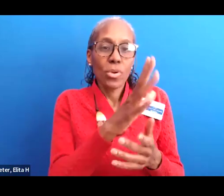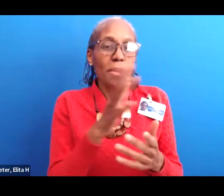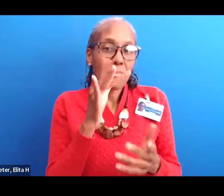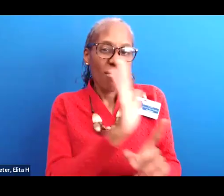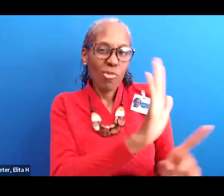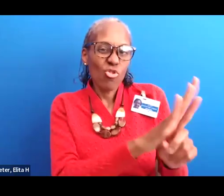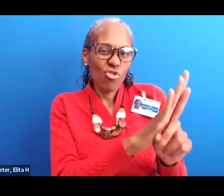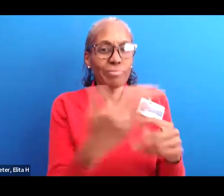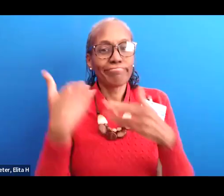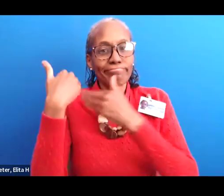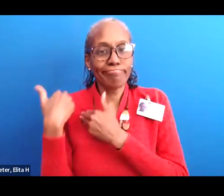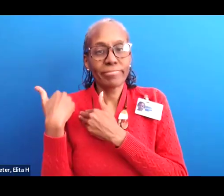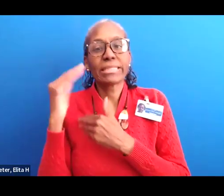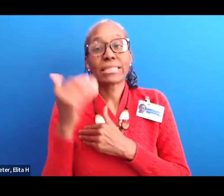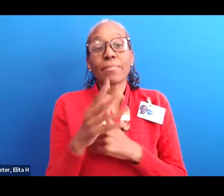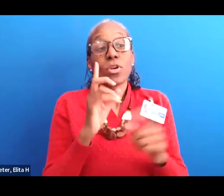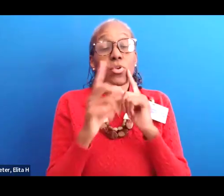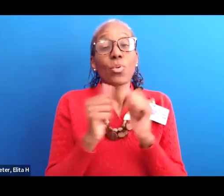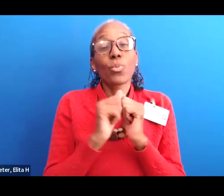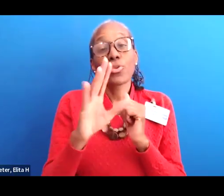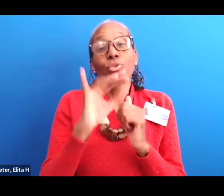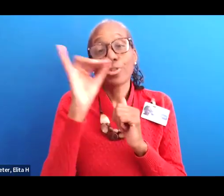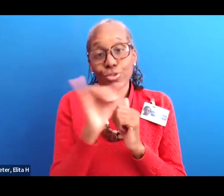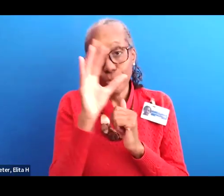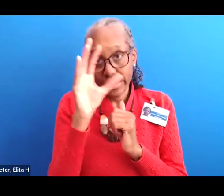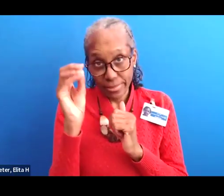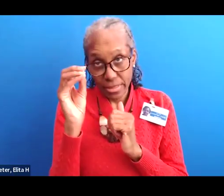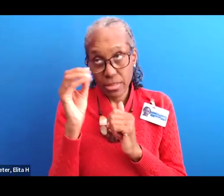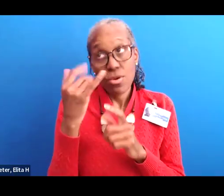You need to talk to your insurance company, call them